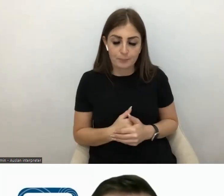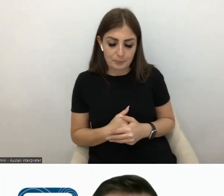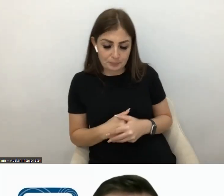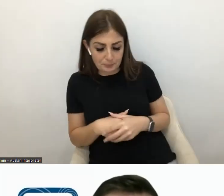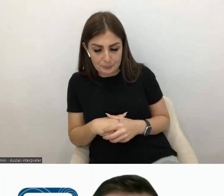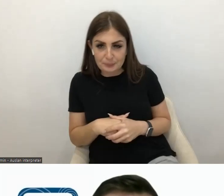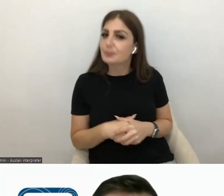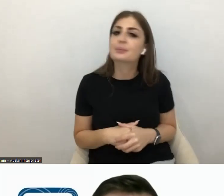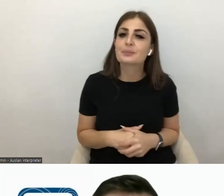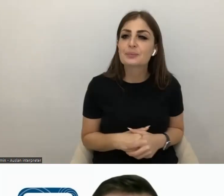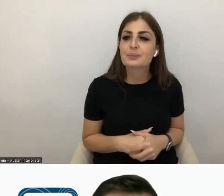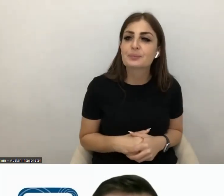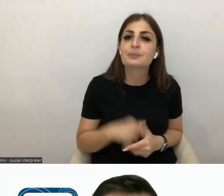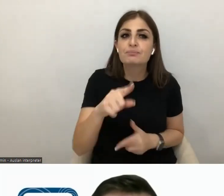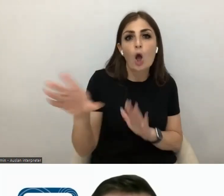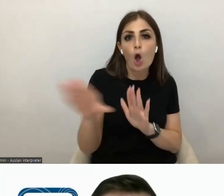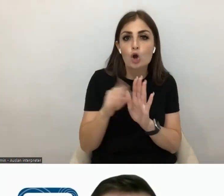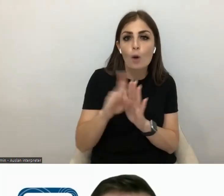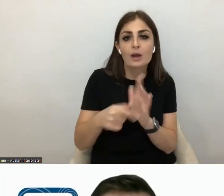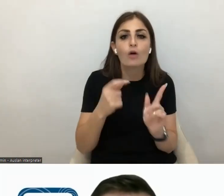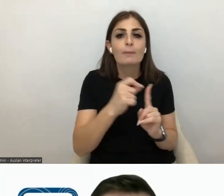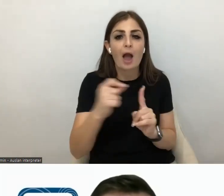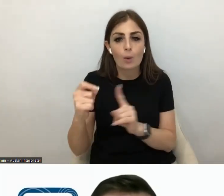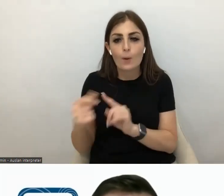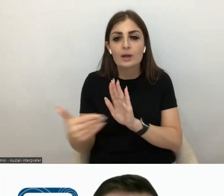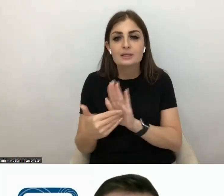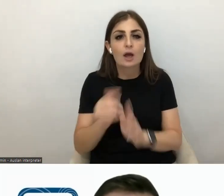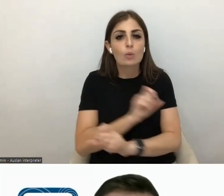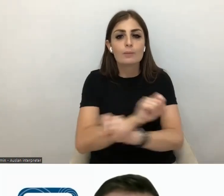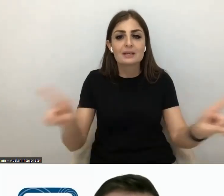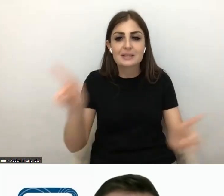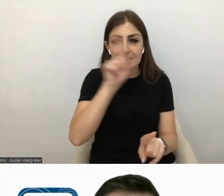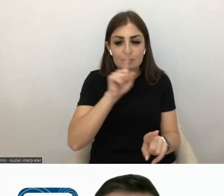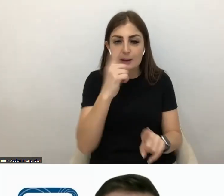A copy of the slides of the presentation today will be sent to people who registered via